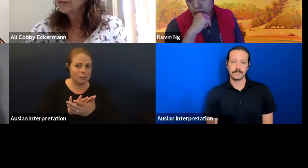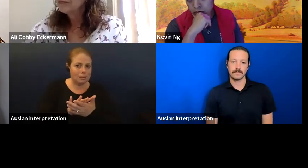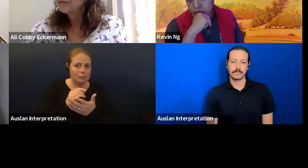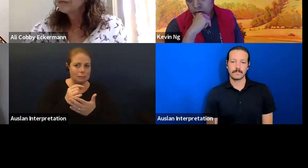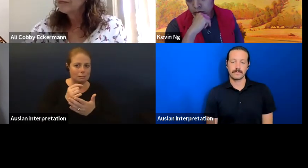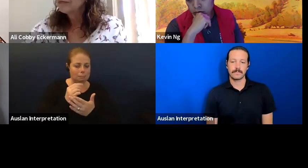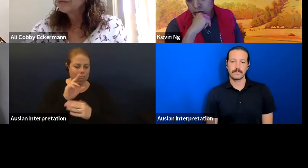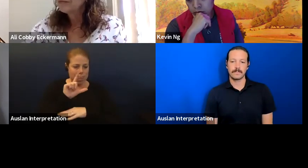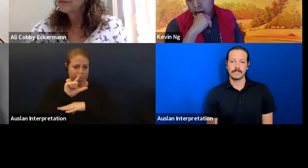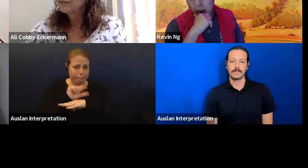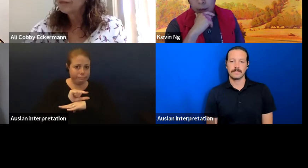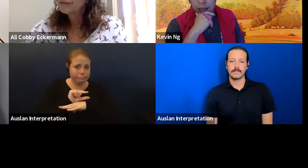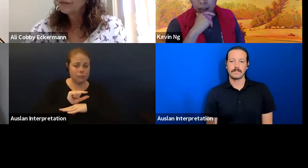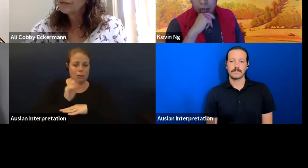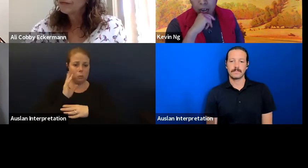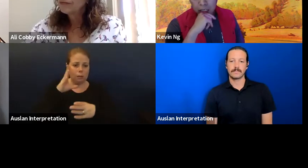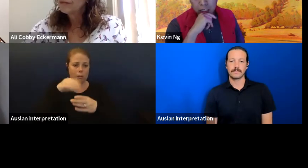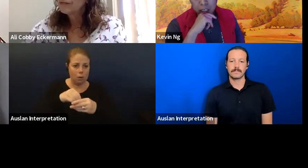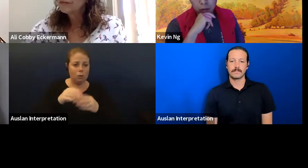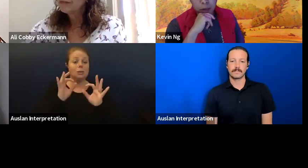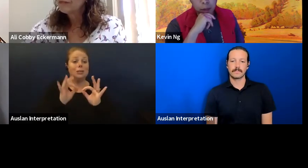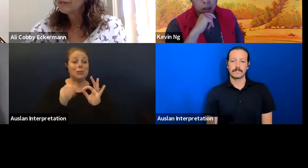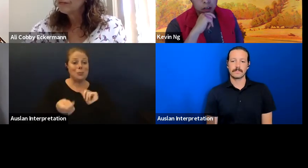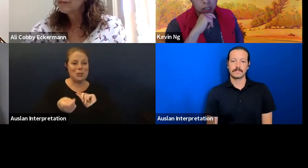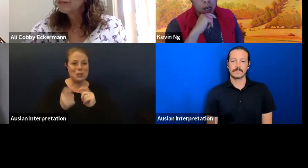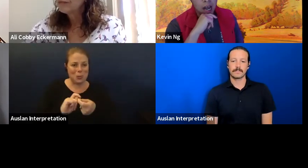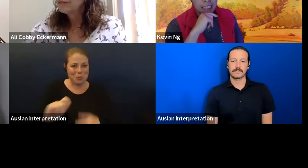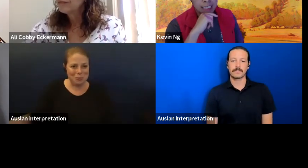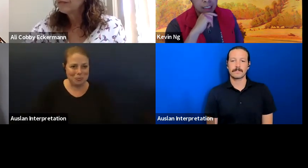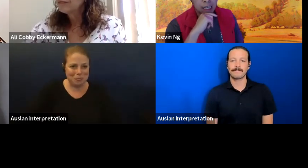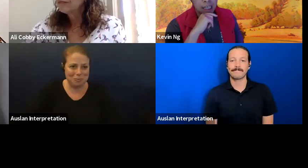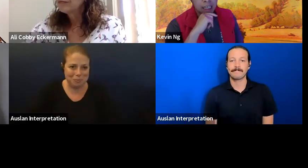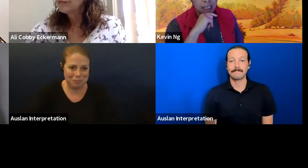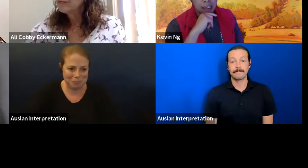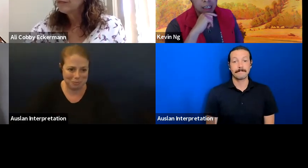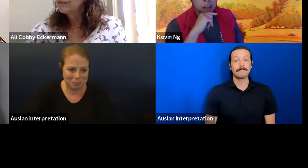Just to kind of reflect on my personal journey, like because you're originally assessing